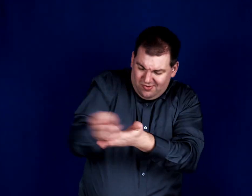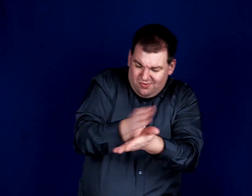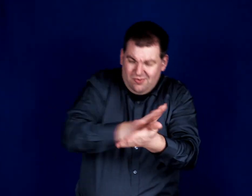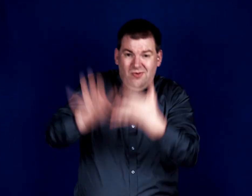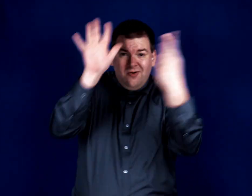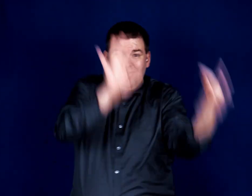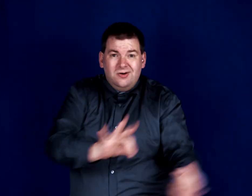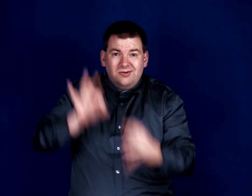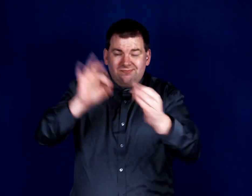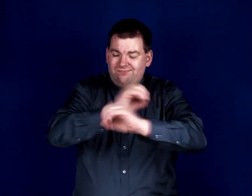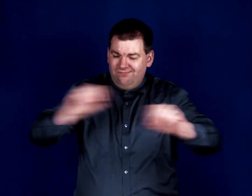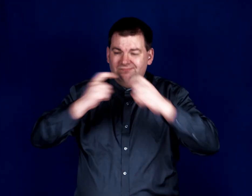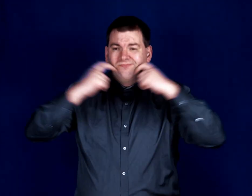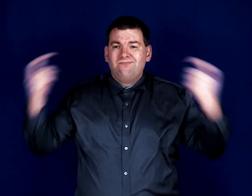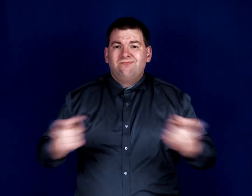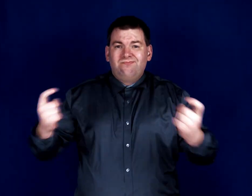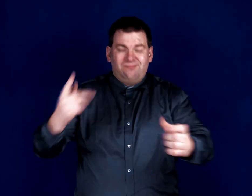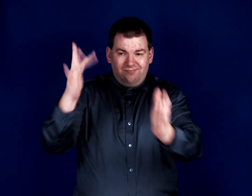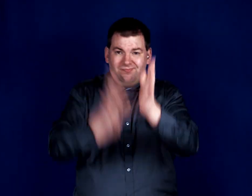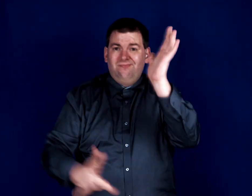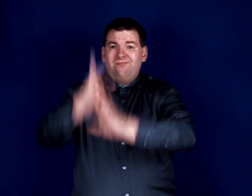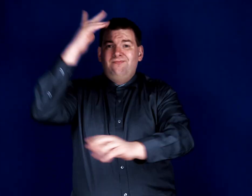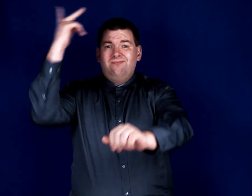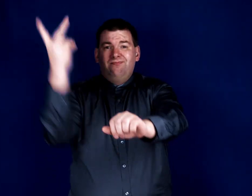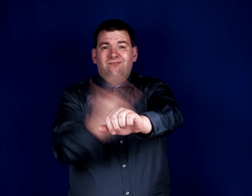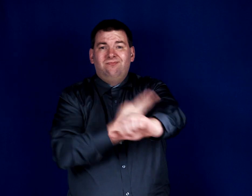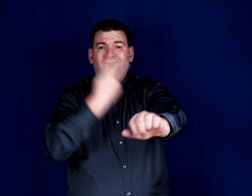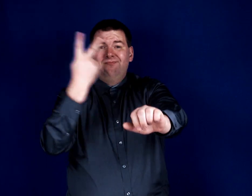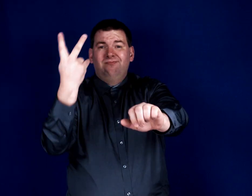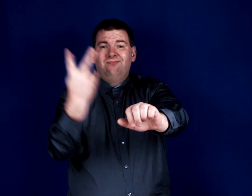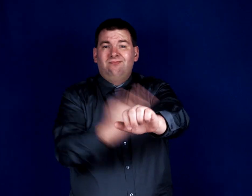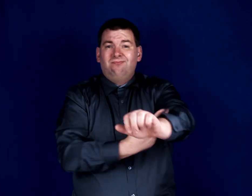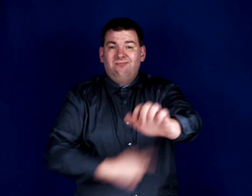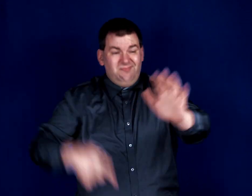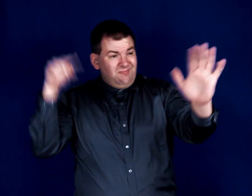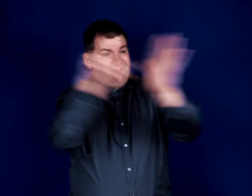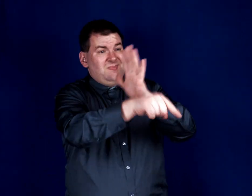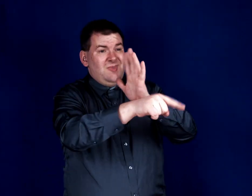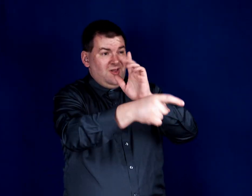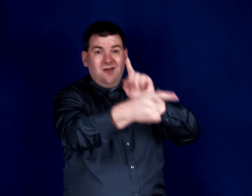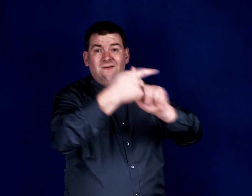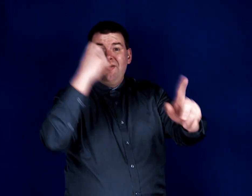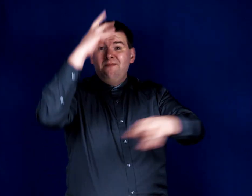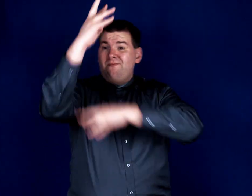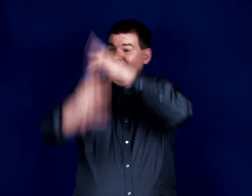Holy spotless Lamb, Slain from the